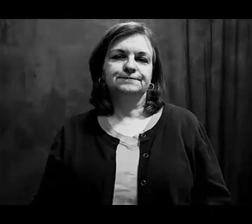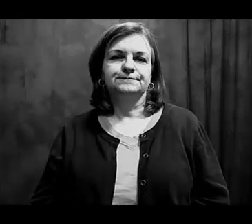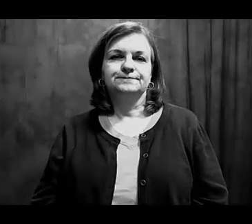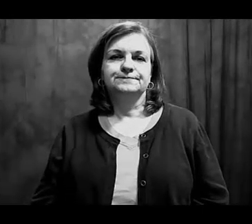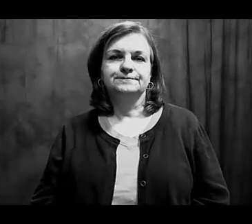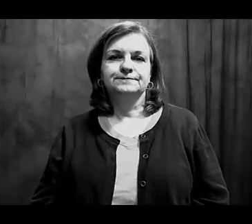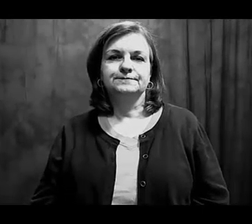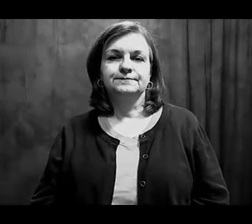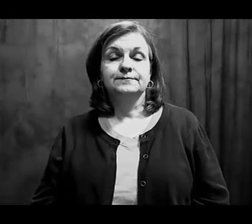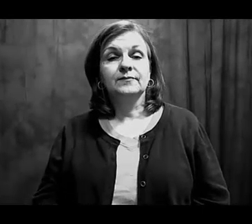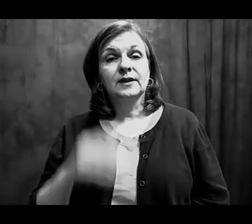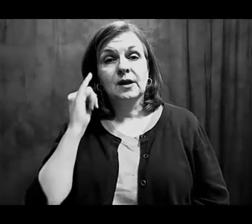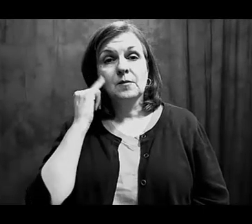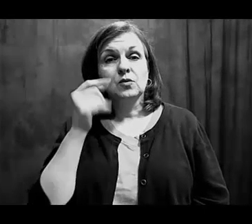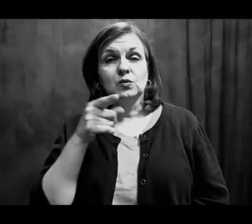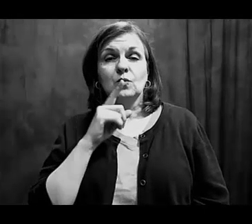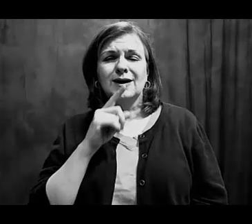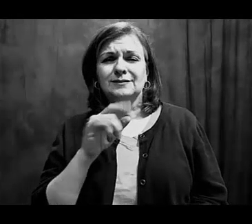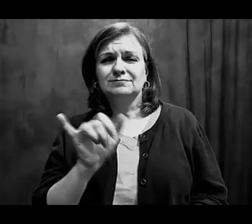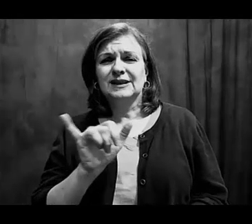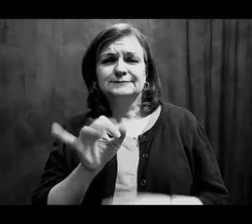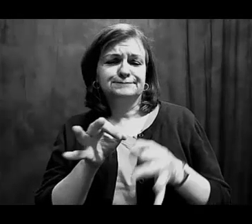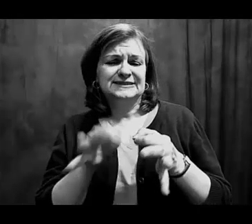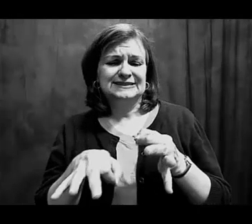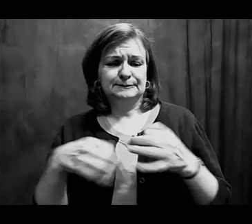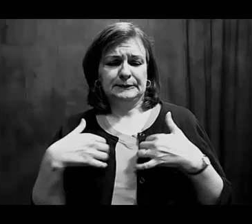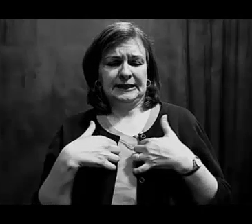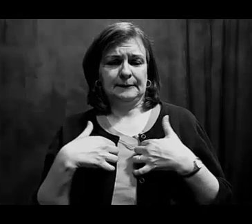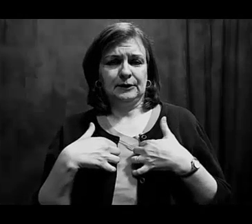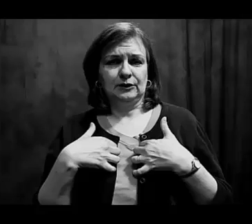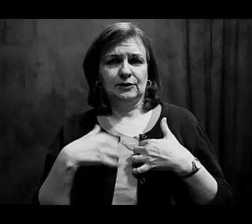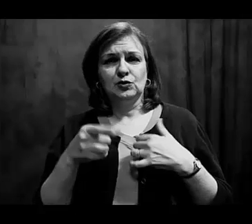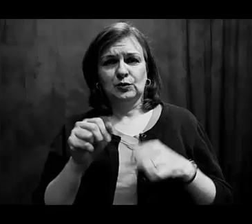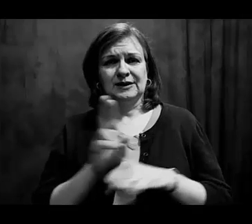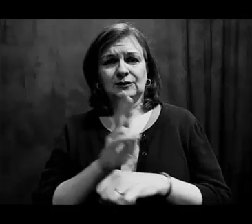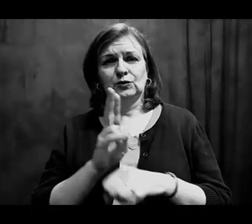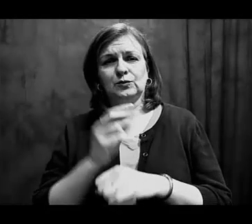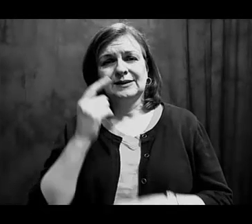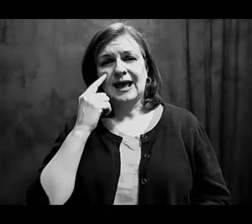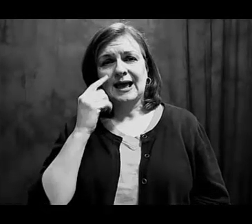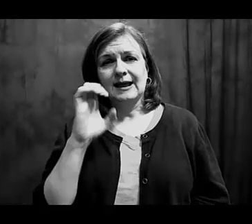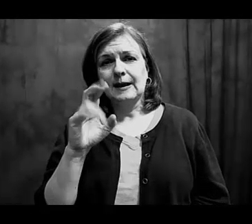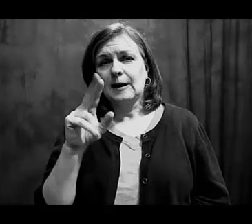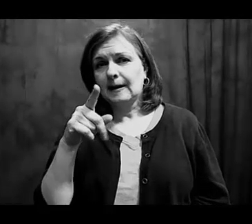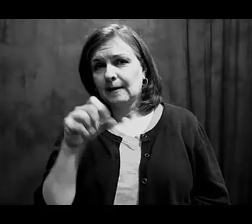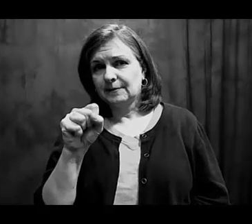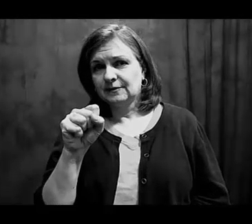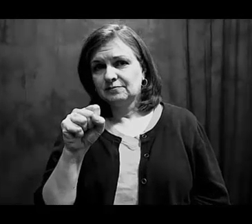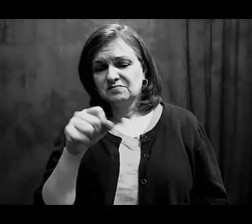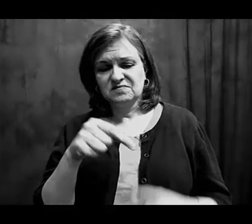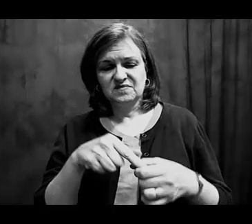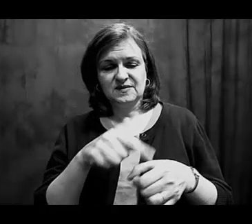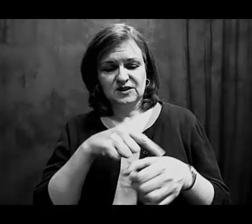if you are a simple animal -- you can deal with things like a eye cups -- these are full of rods